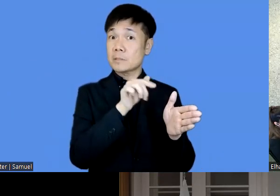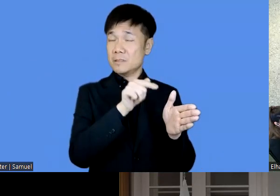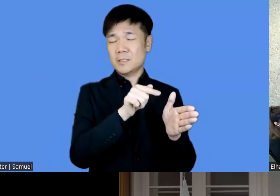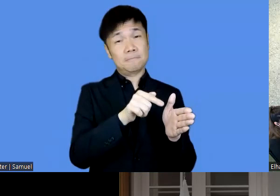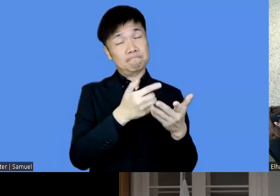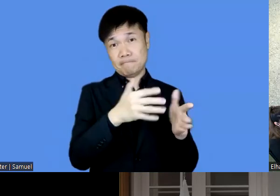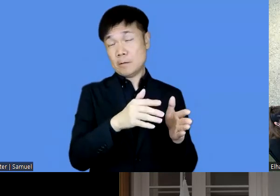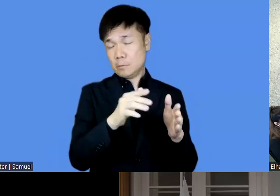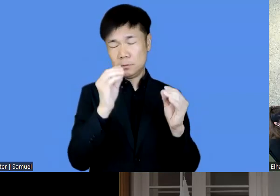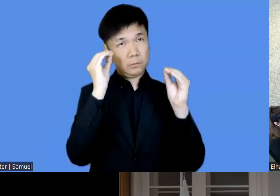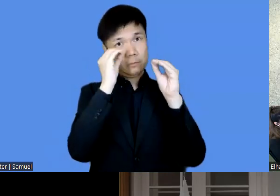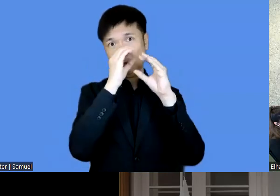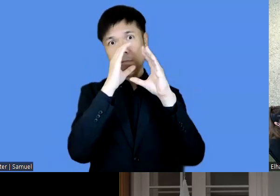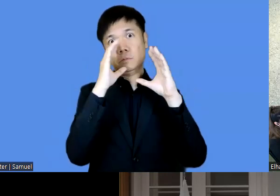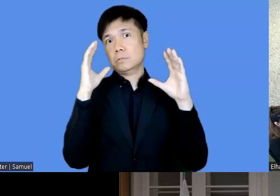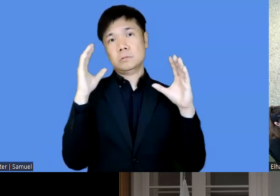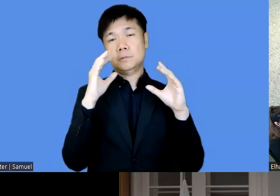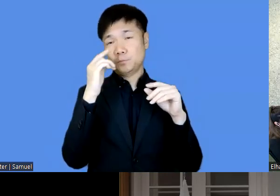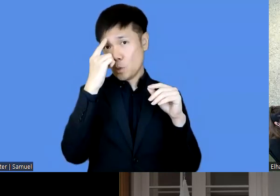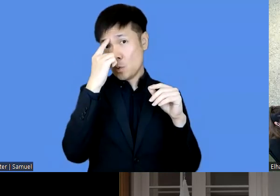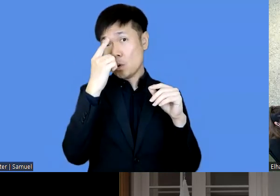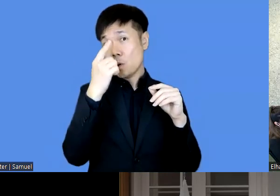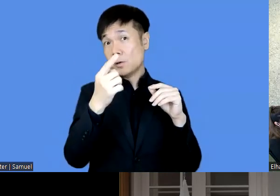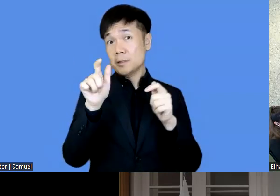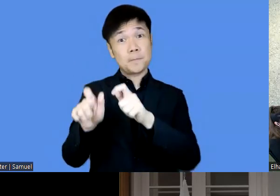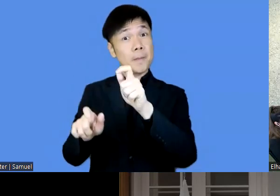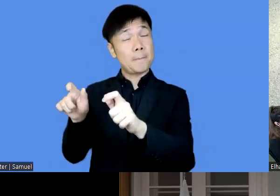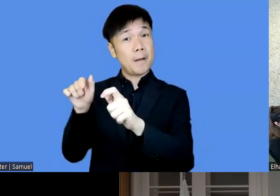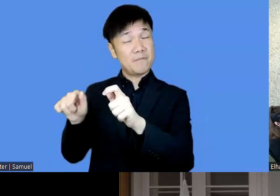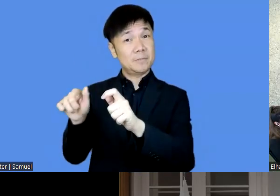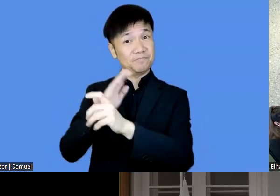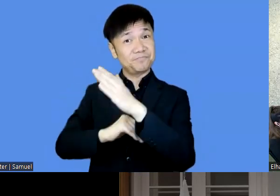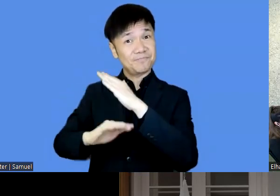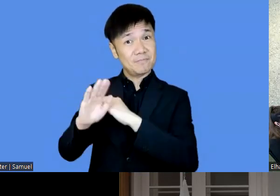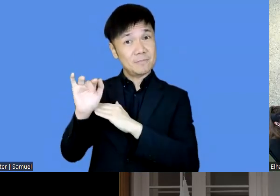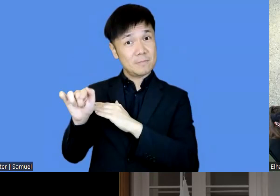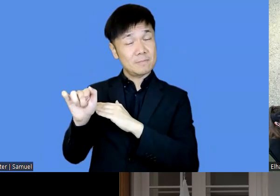persons with disabilities as part of civilian populations or in the power of parties to